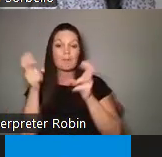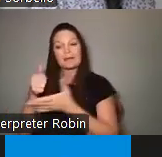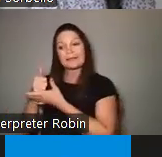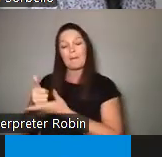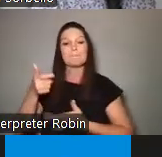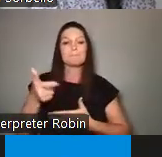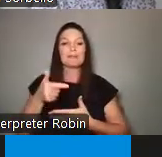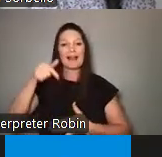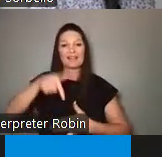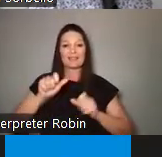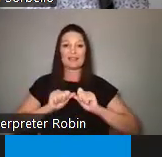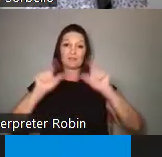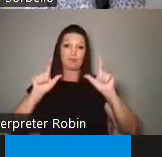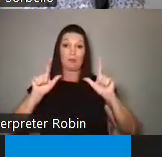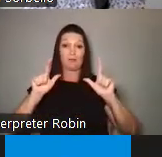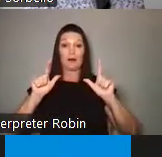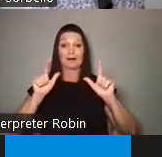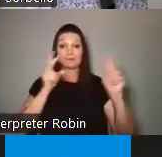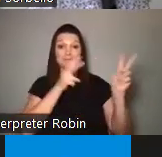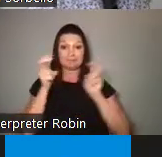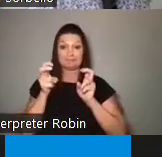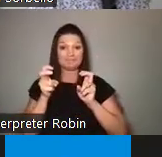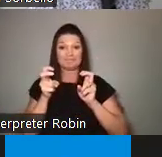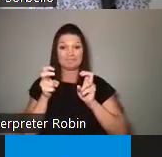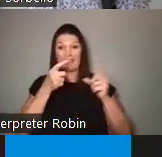happen without you. Feel free to take that or I will also